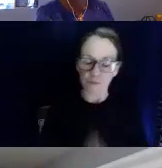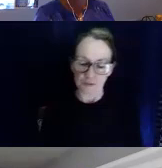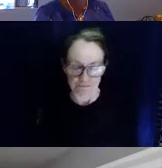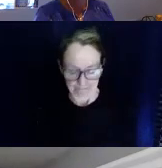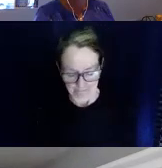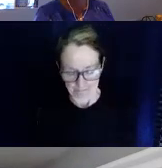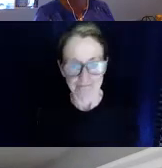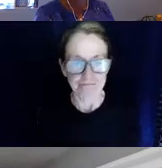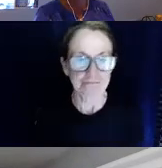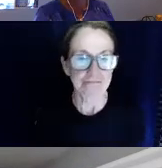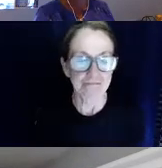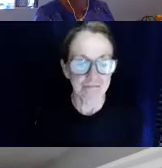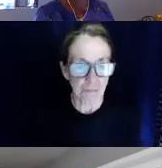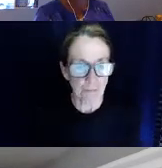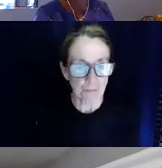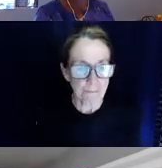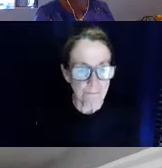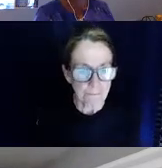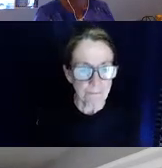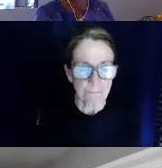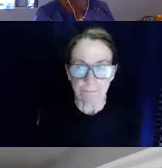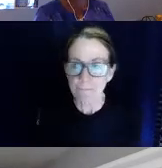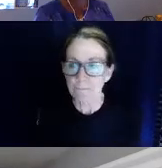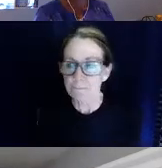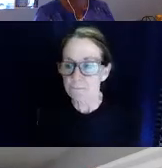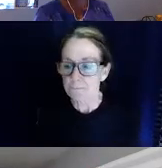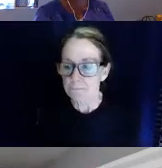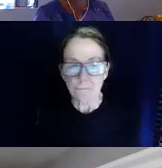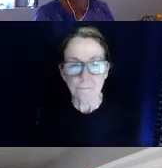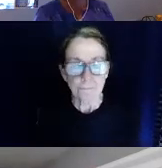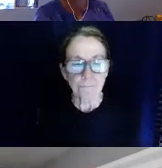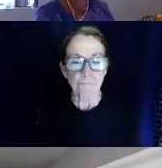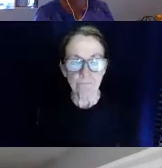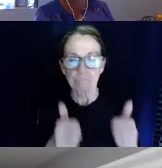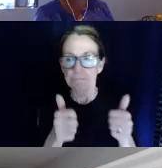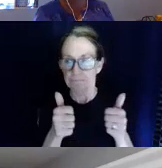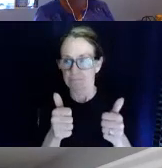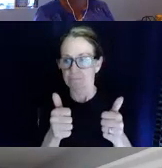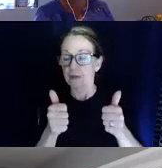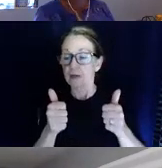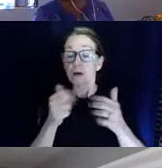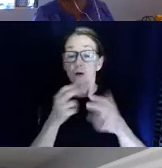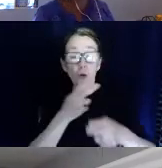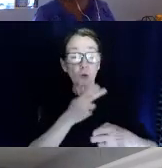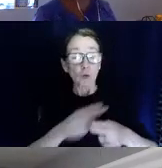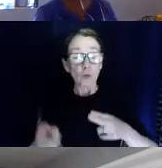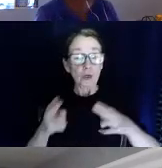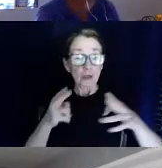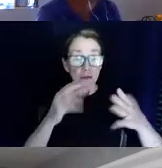DID YOU MEAN SHARE THE SCREEN WITH THE AGENDA?